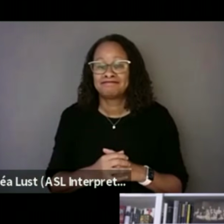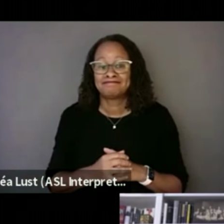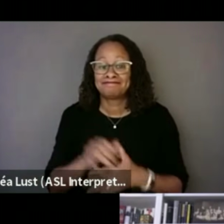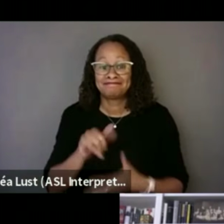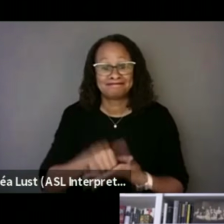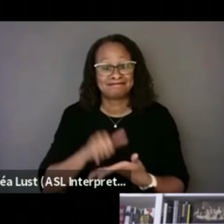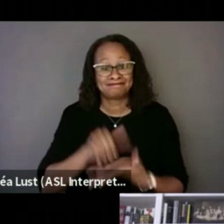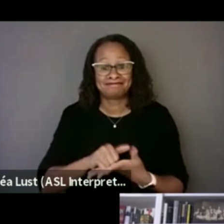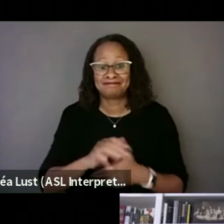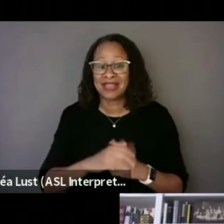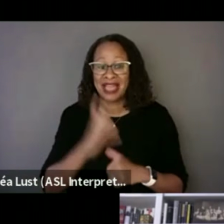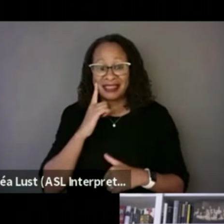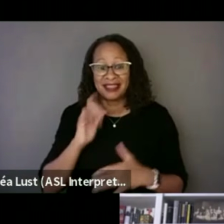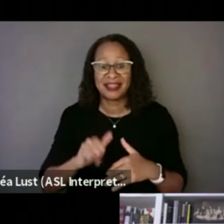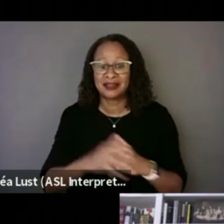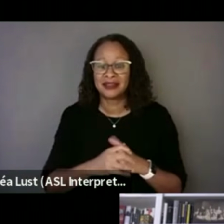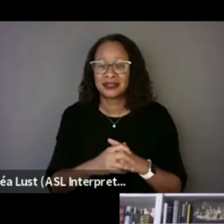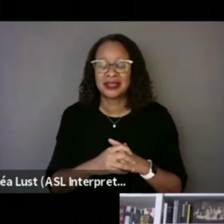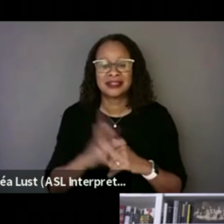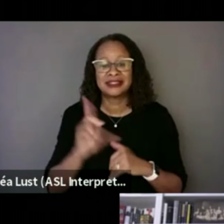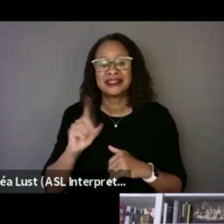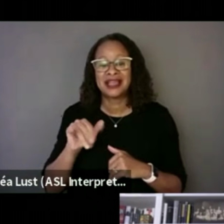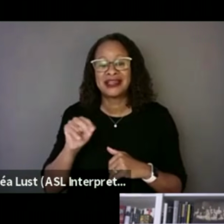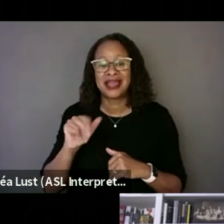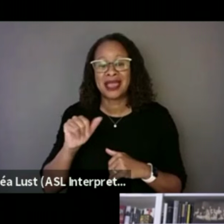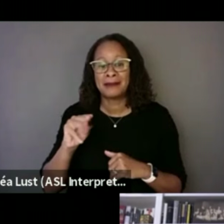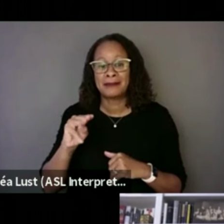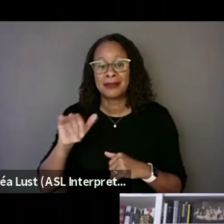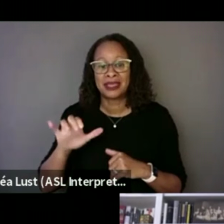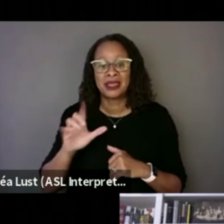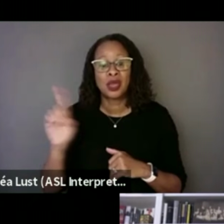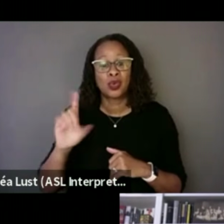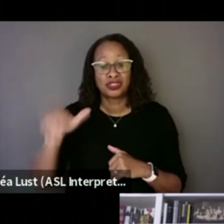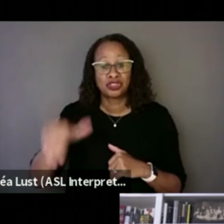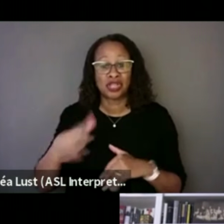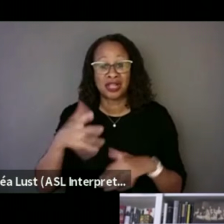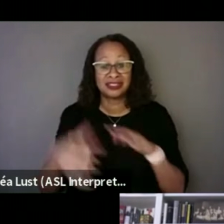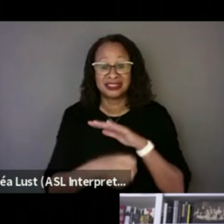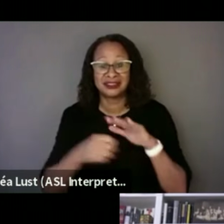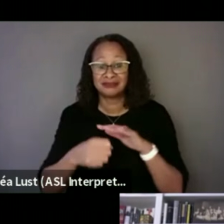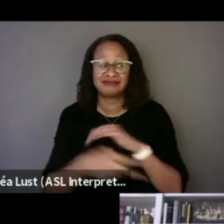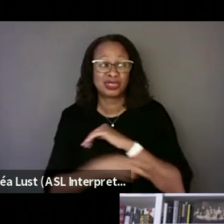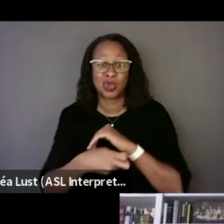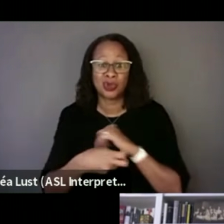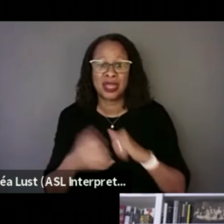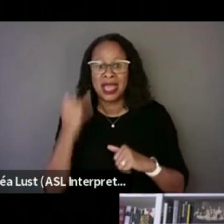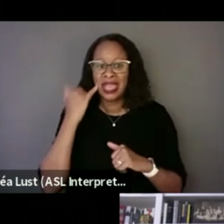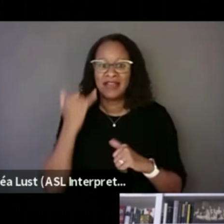that I think would be the dynamic where your child would be kidnapped, right? Like this, like if I just look one more time.